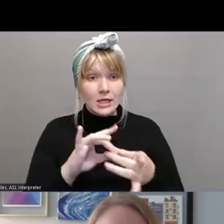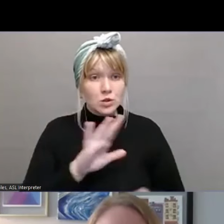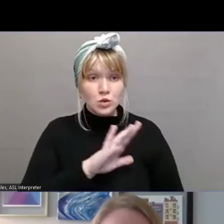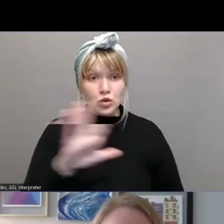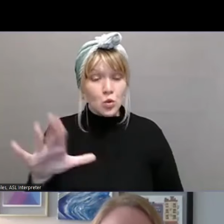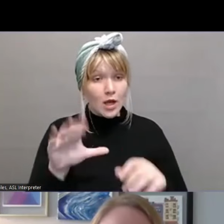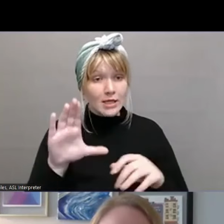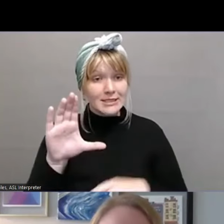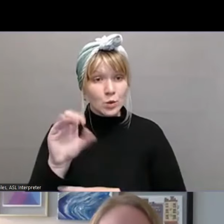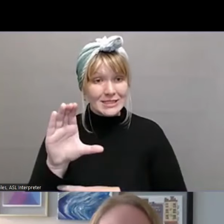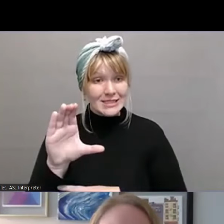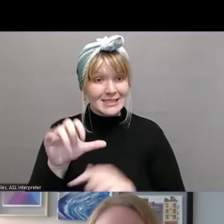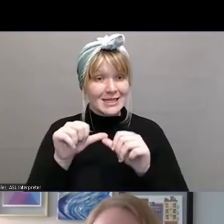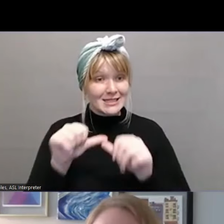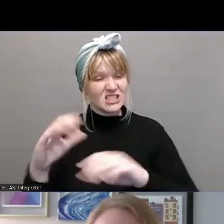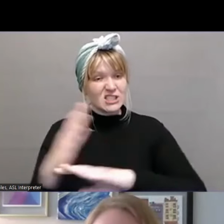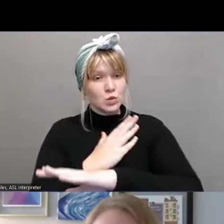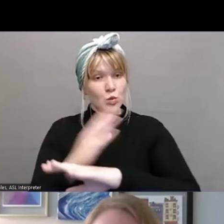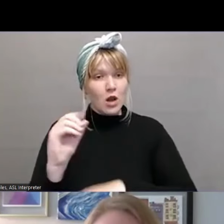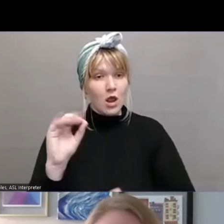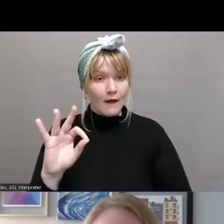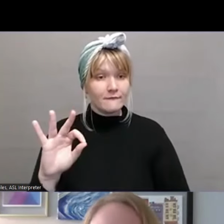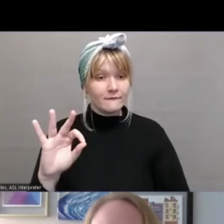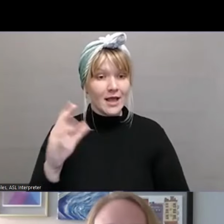there are, as was mentioned, 400 nationwide.